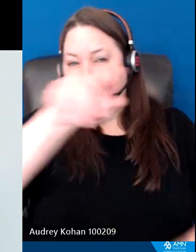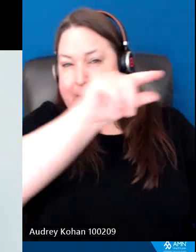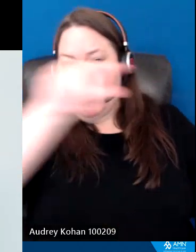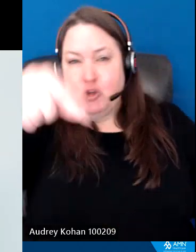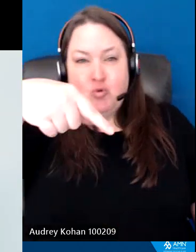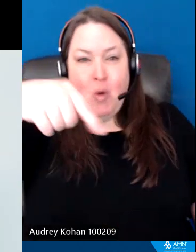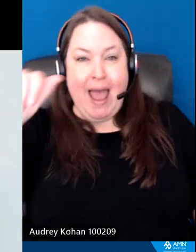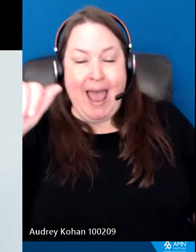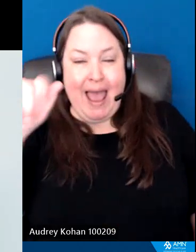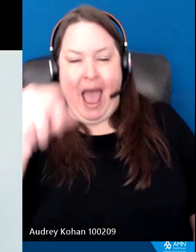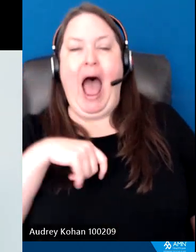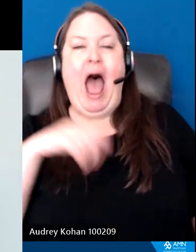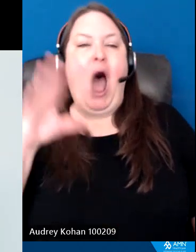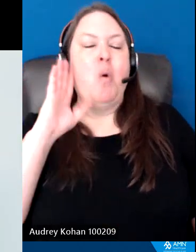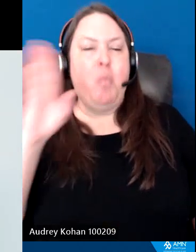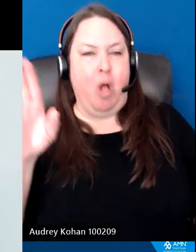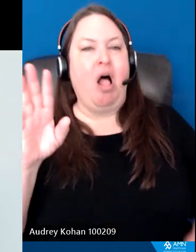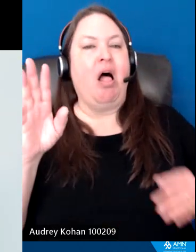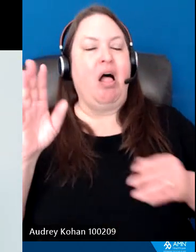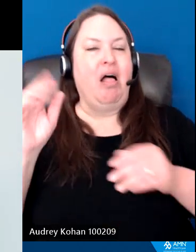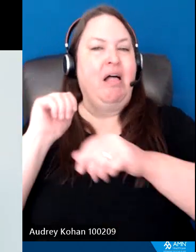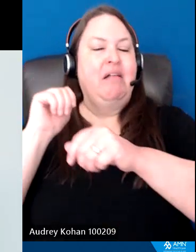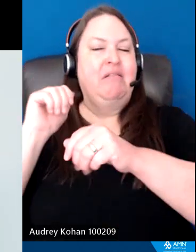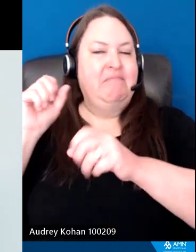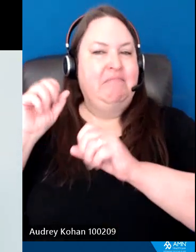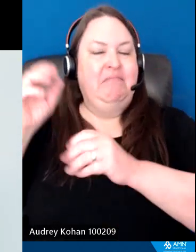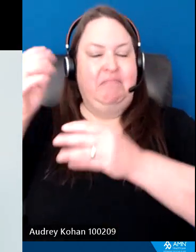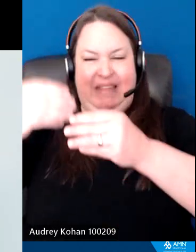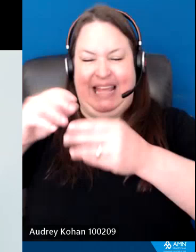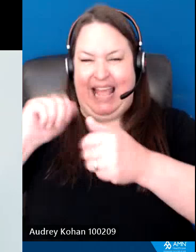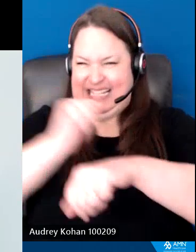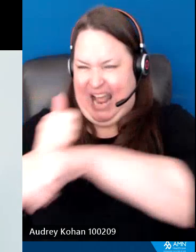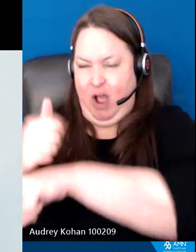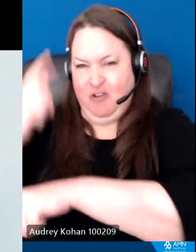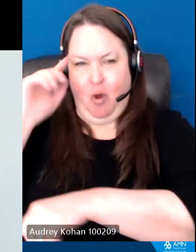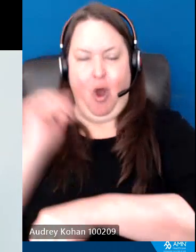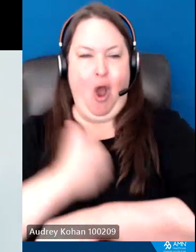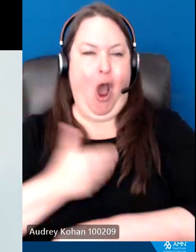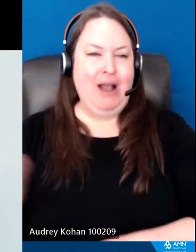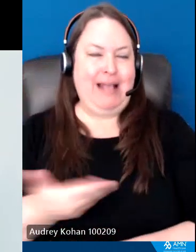I will curate those for our honored guests as we progress through the session today uh but we have